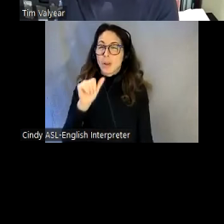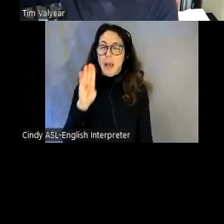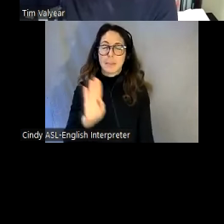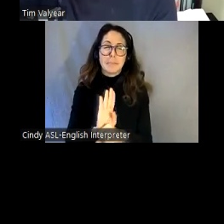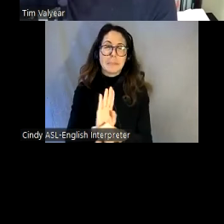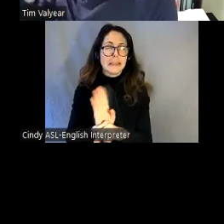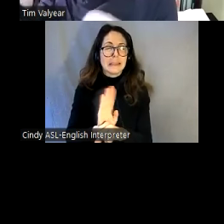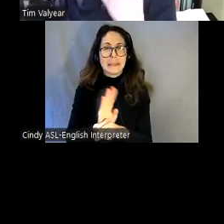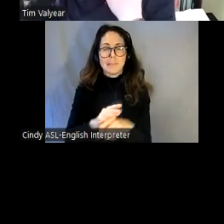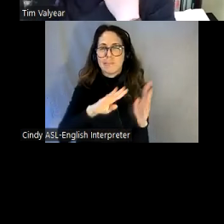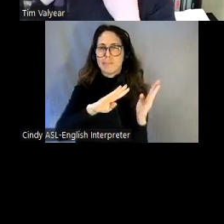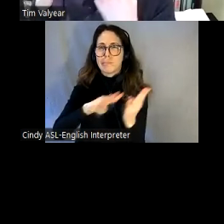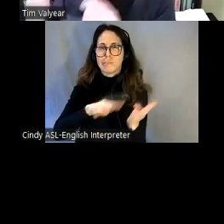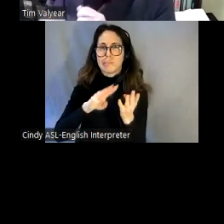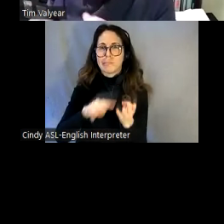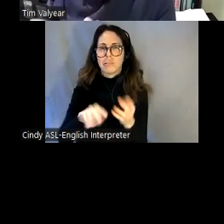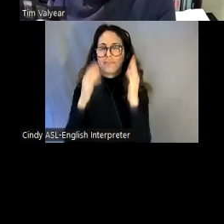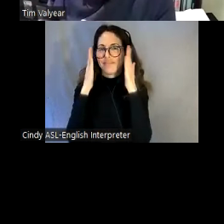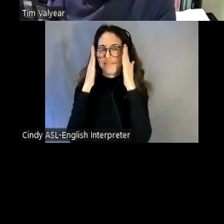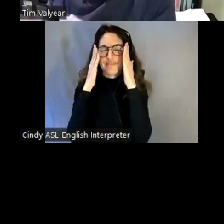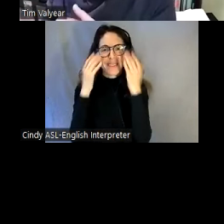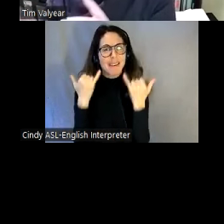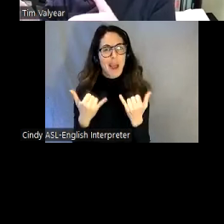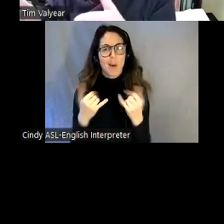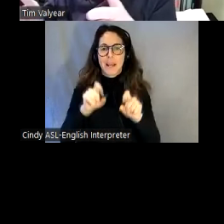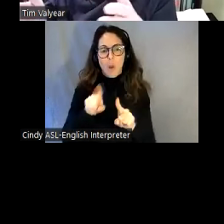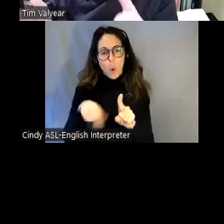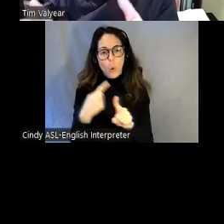that's where we're not doing the COVID-19 test. And in the